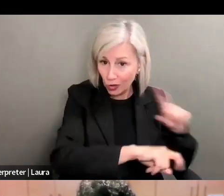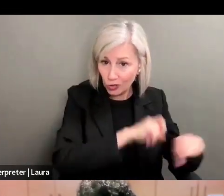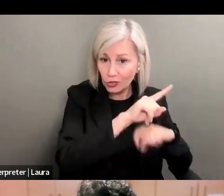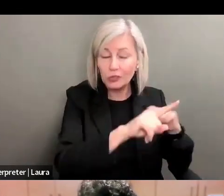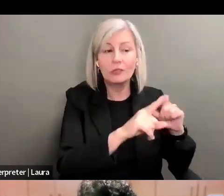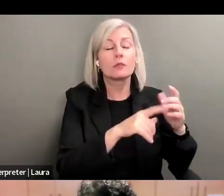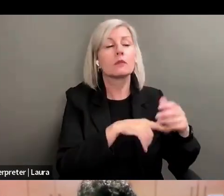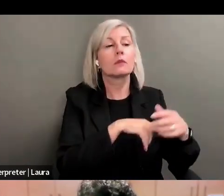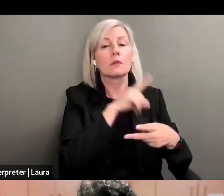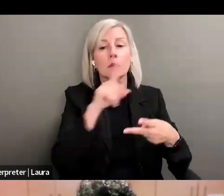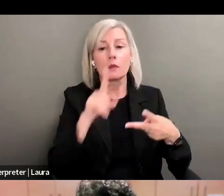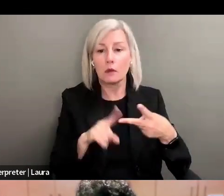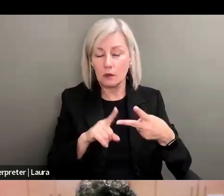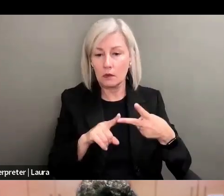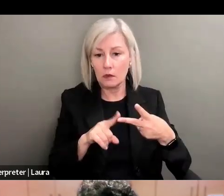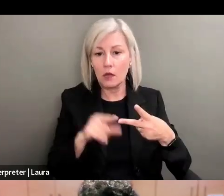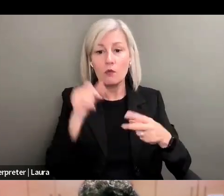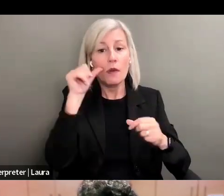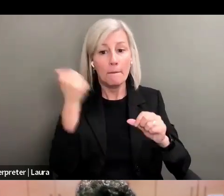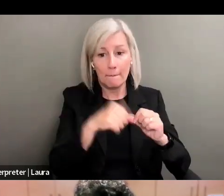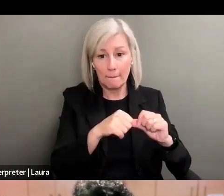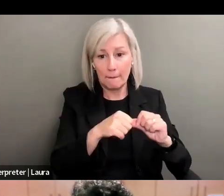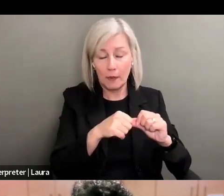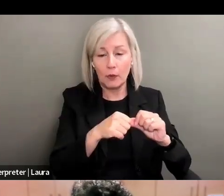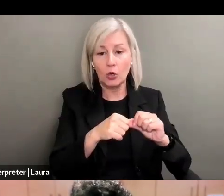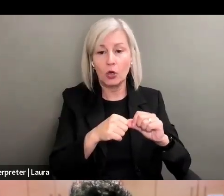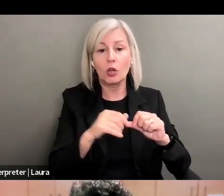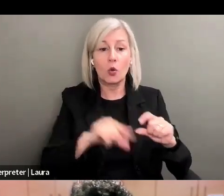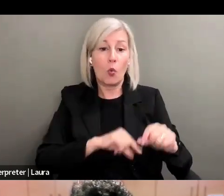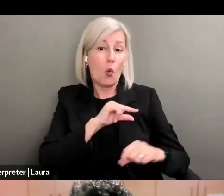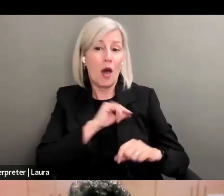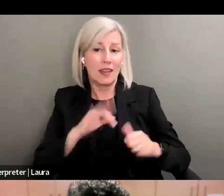And then also remember that there can be quality of life improvements with